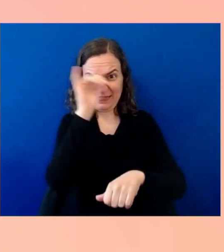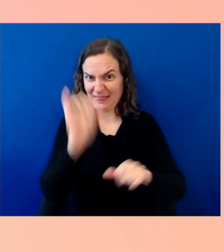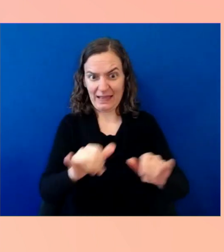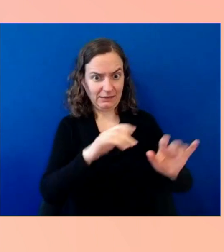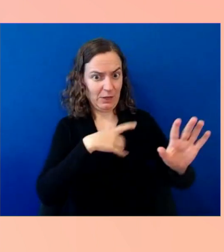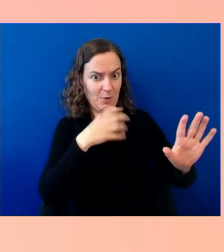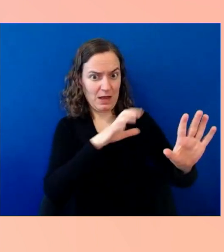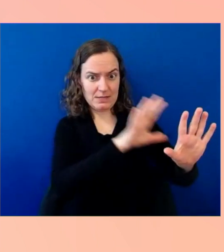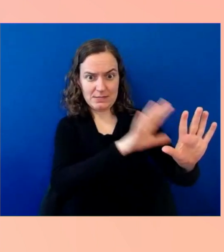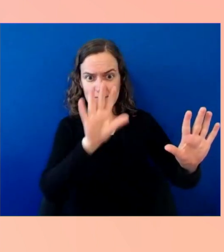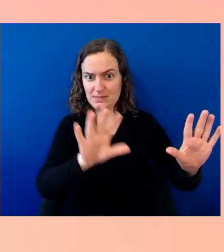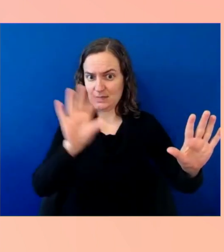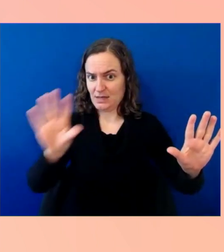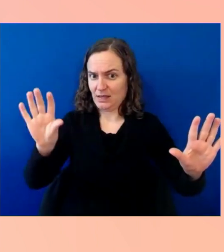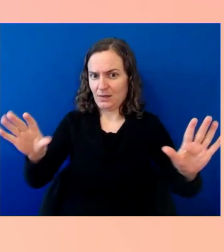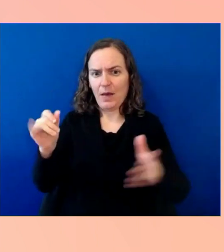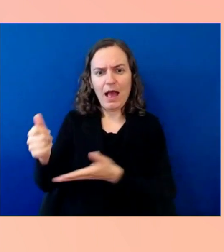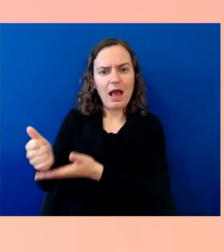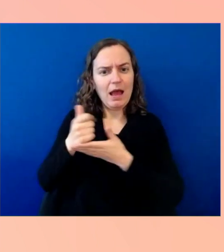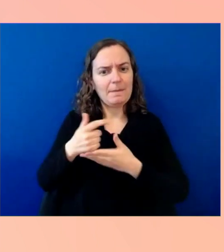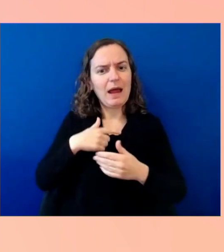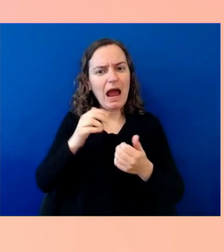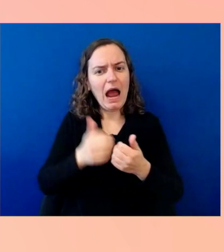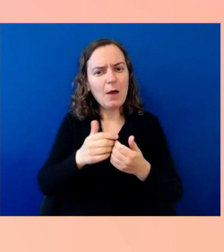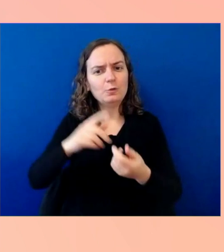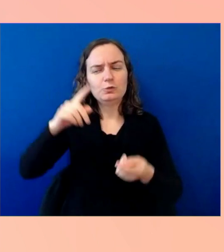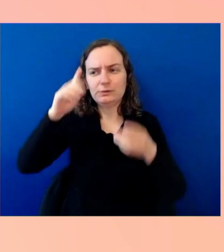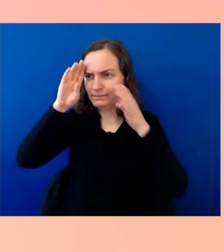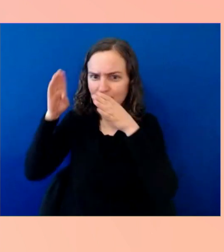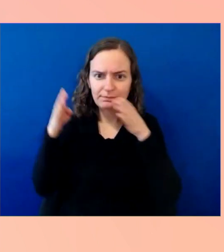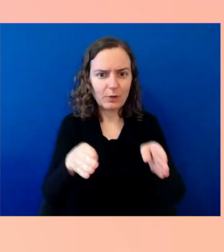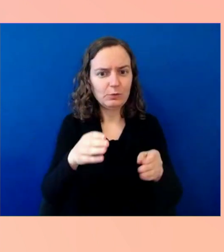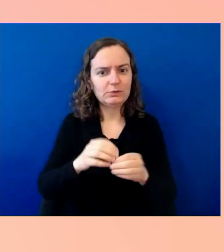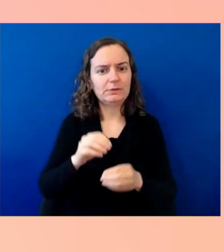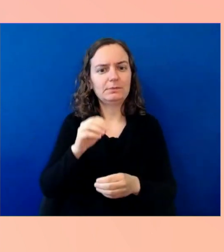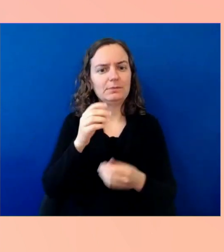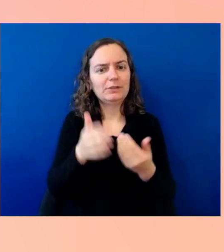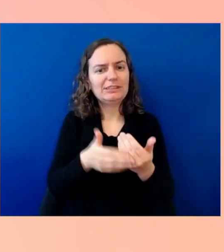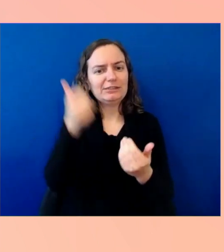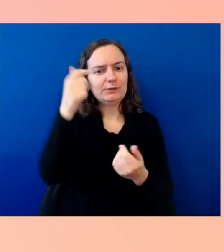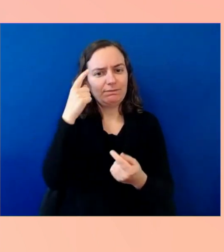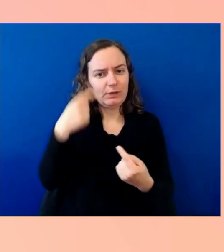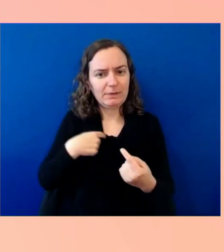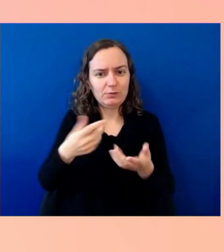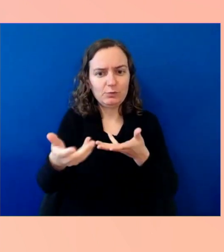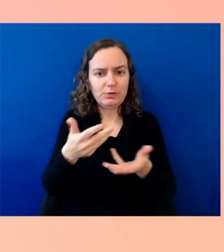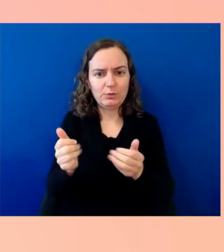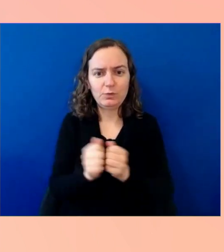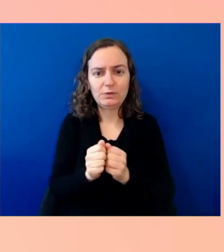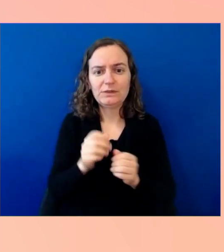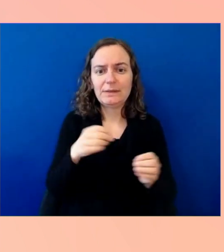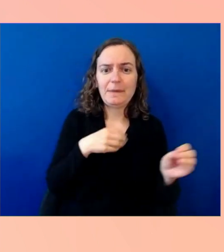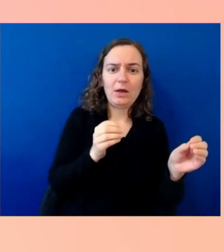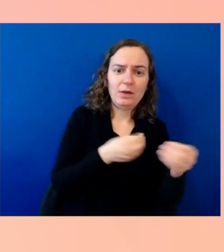my Focus Mode and tailor to what I need in the office versus what I need at home. Start coding.